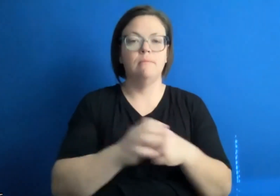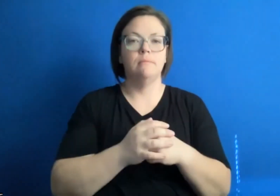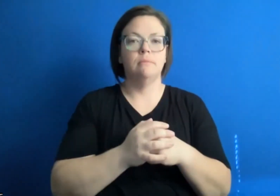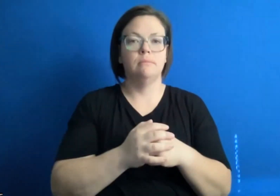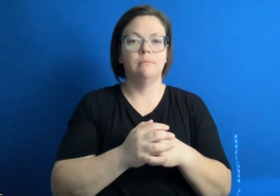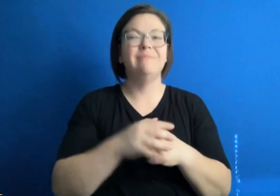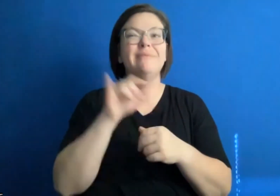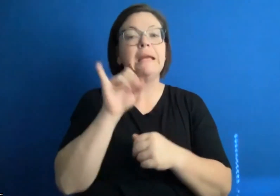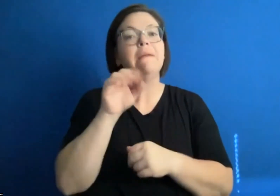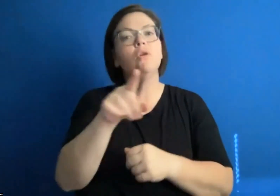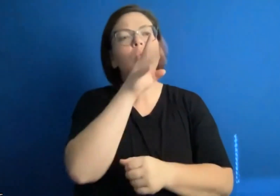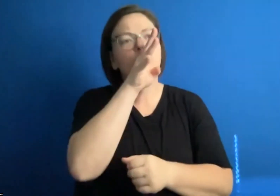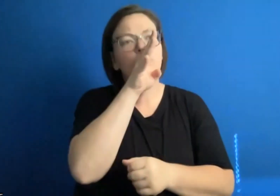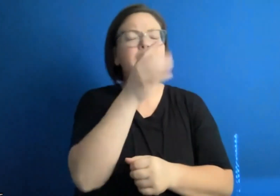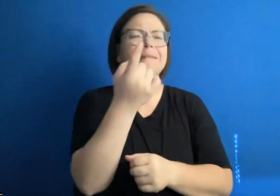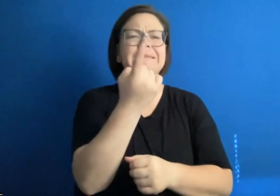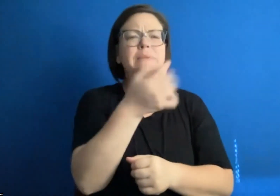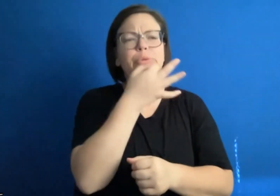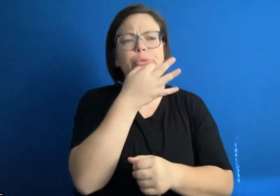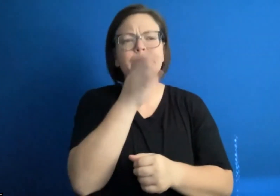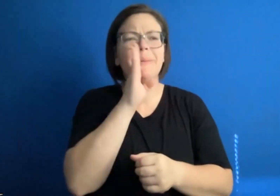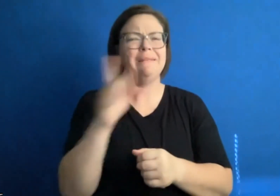warnings if you are about to share something that might cause someone else discomfort.